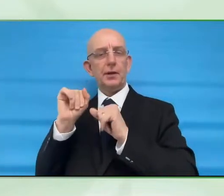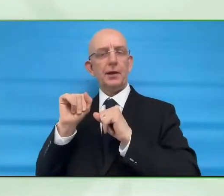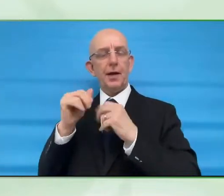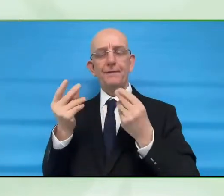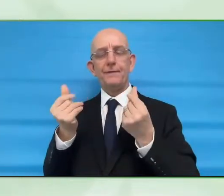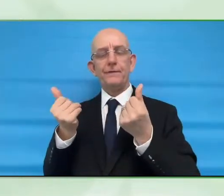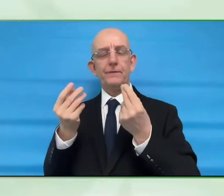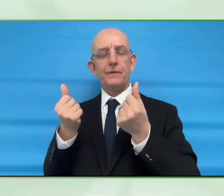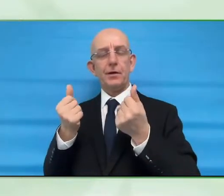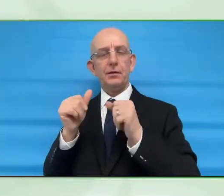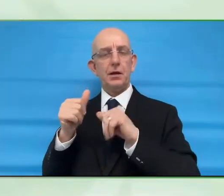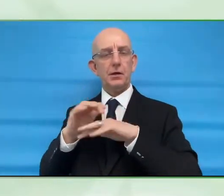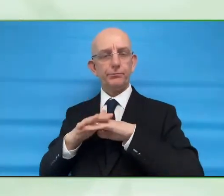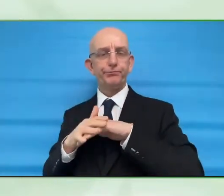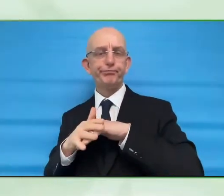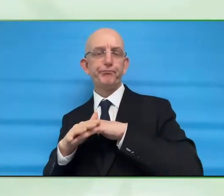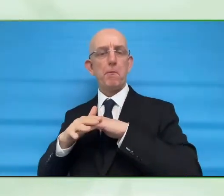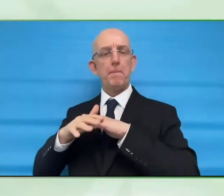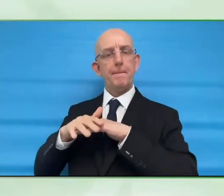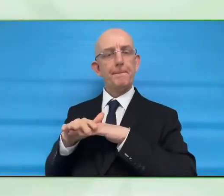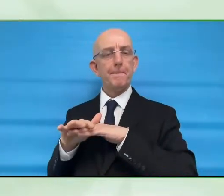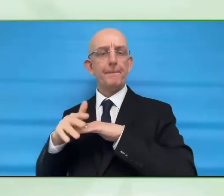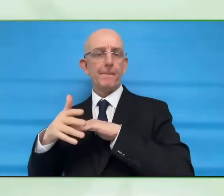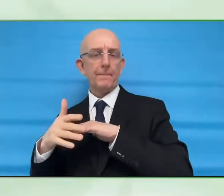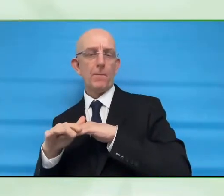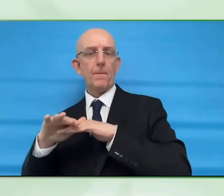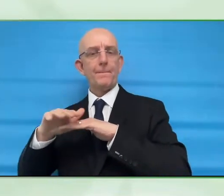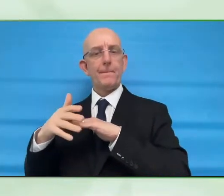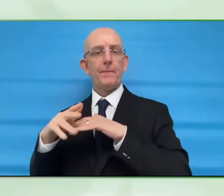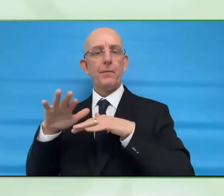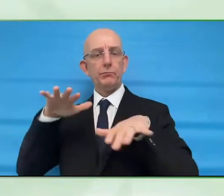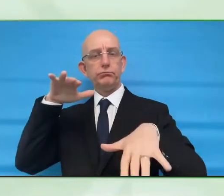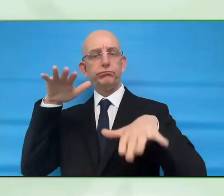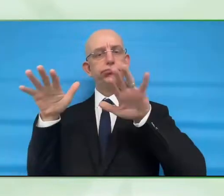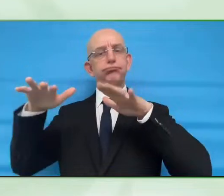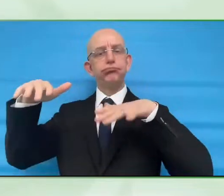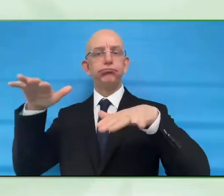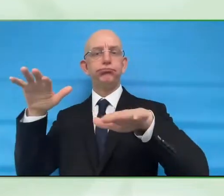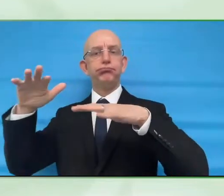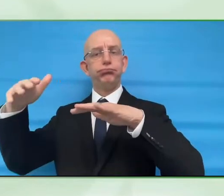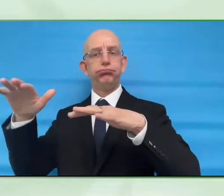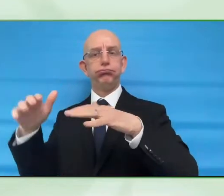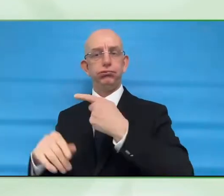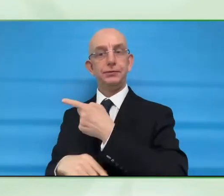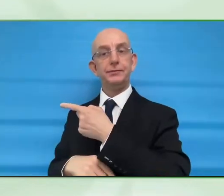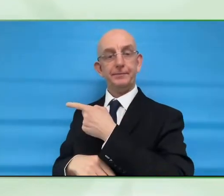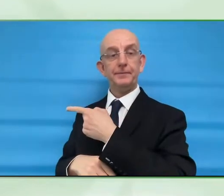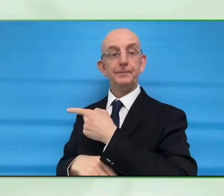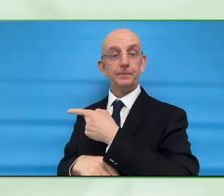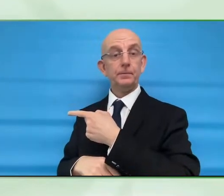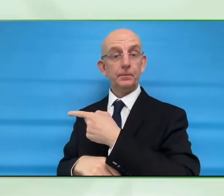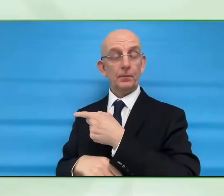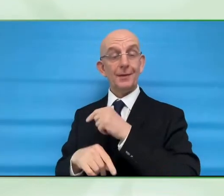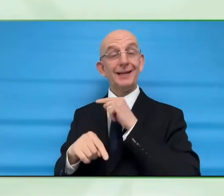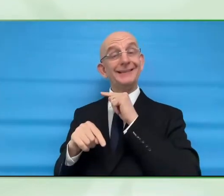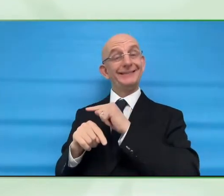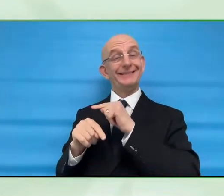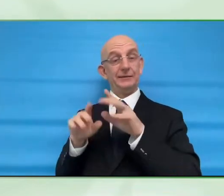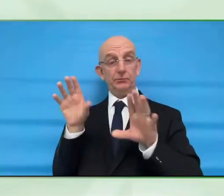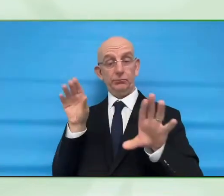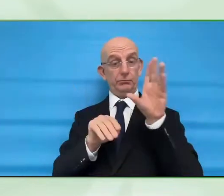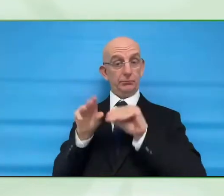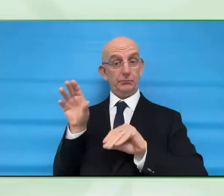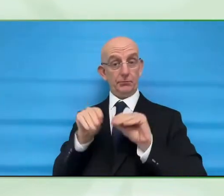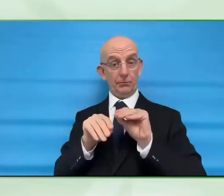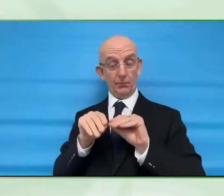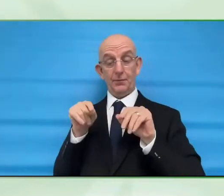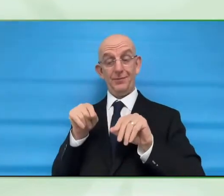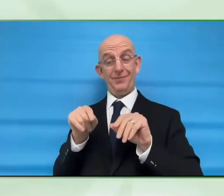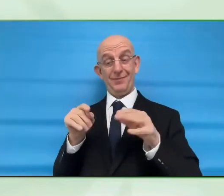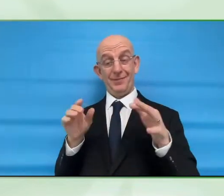You can see the elevation, this part is higher.